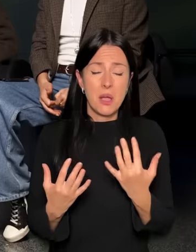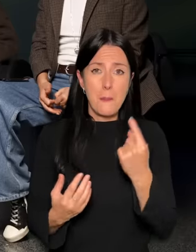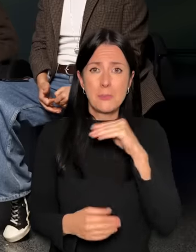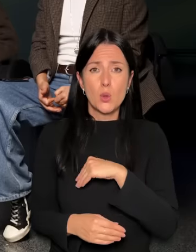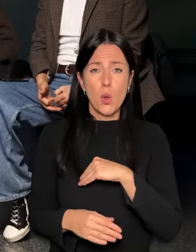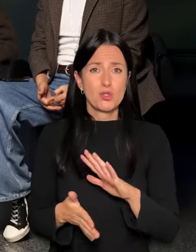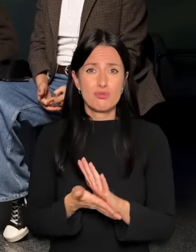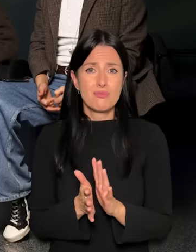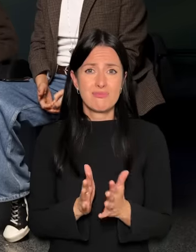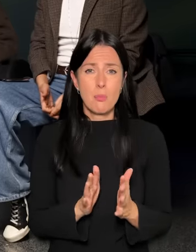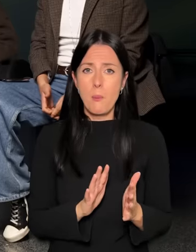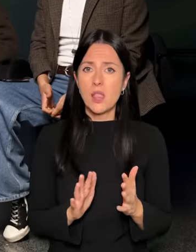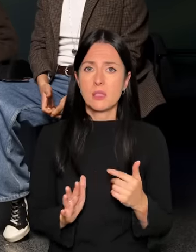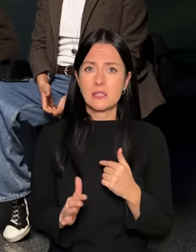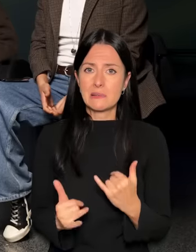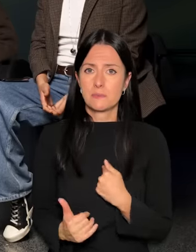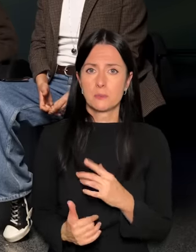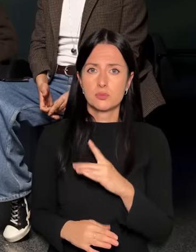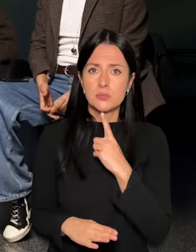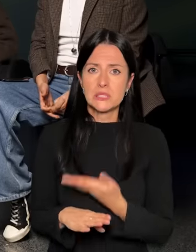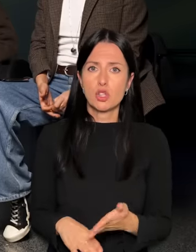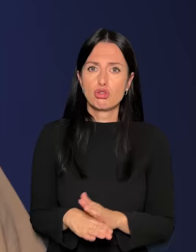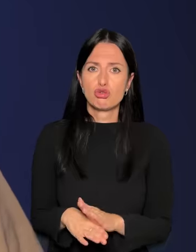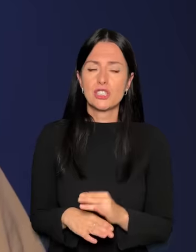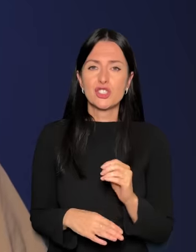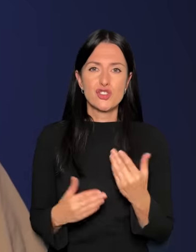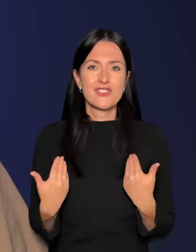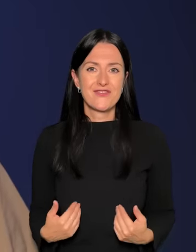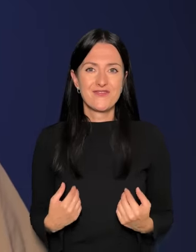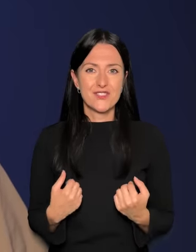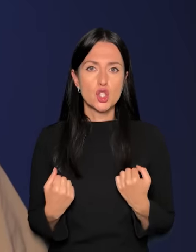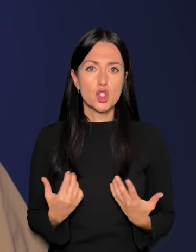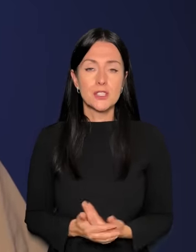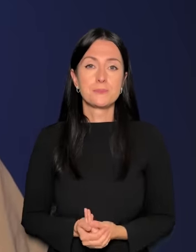So, recovering psychologically was much harder than recovering physically.